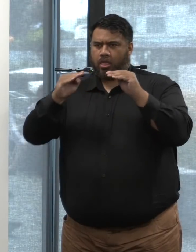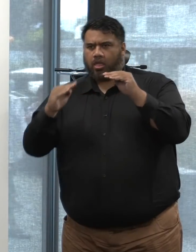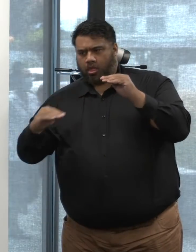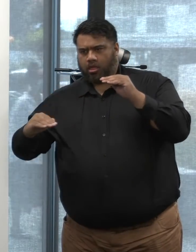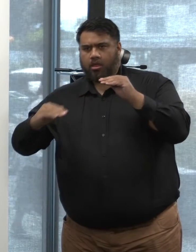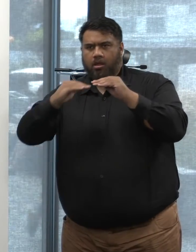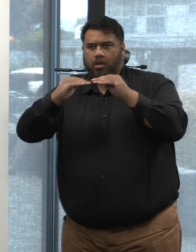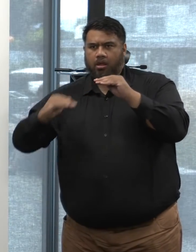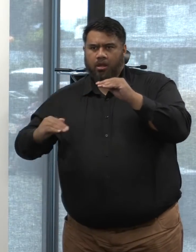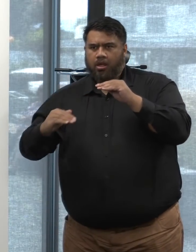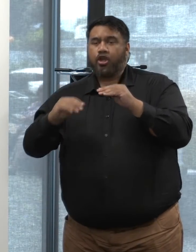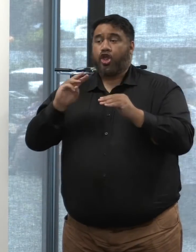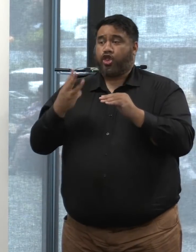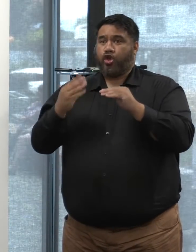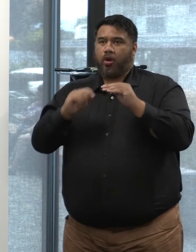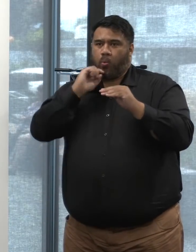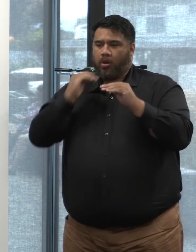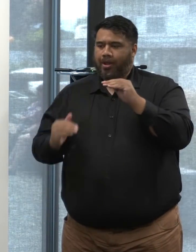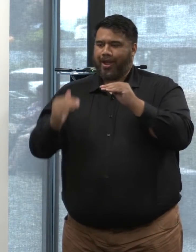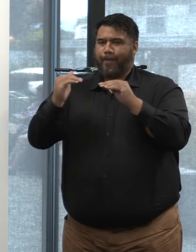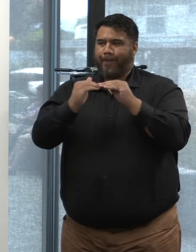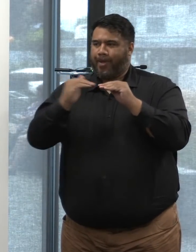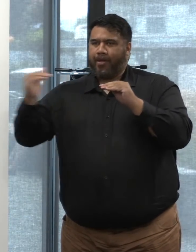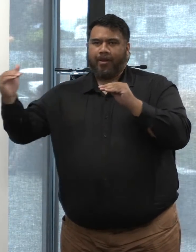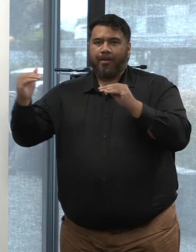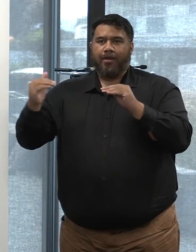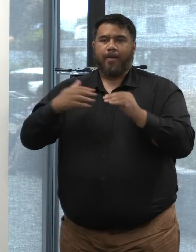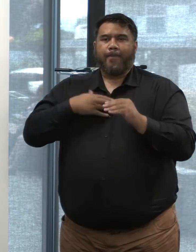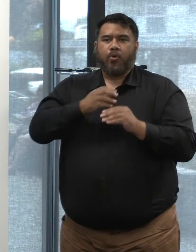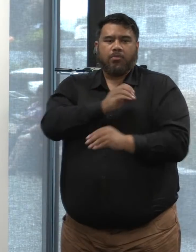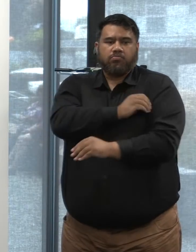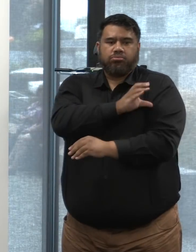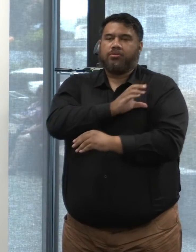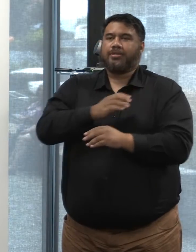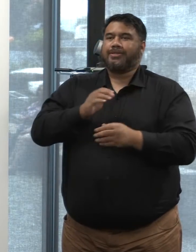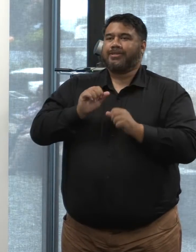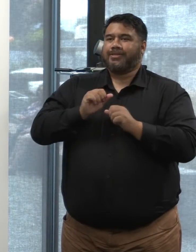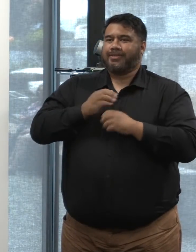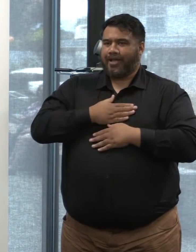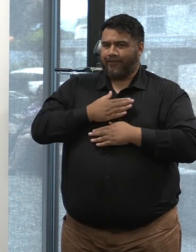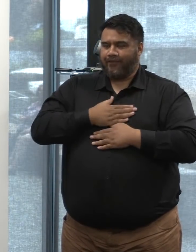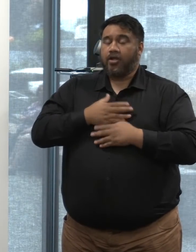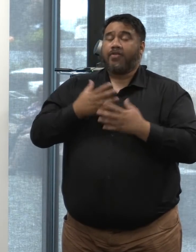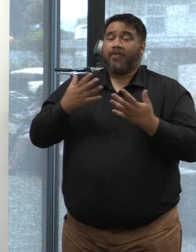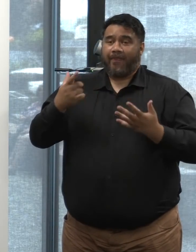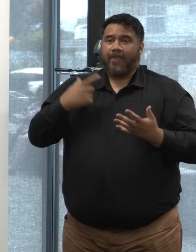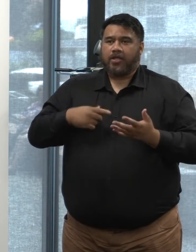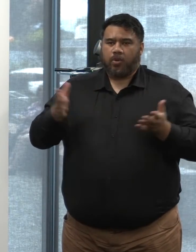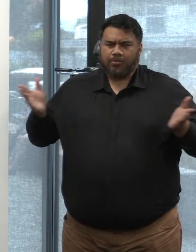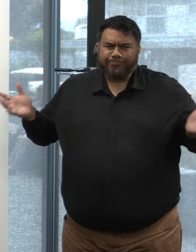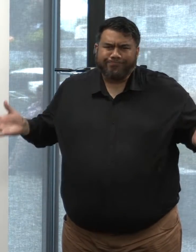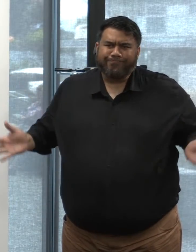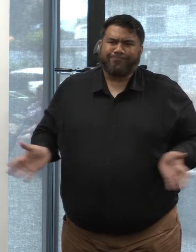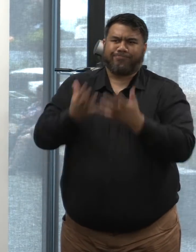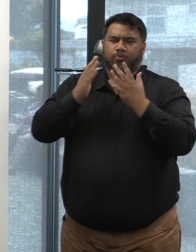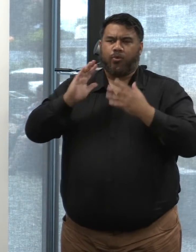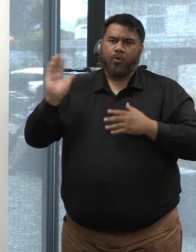The good news is with the booster, protection level rises back up to the high level that it was with the 2 doses for